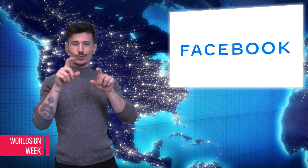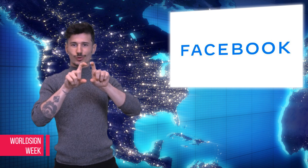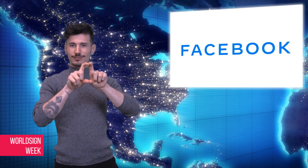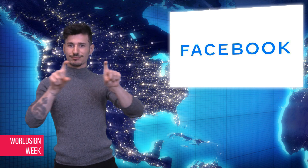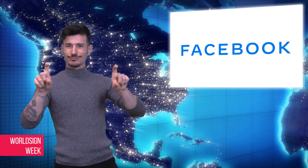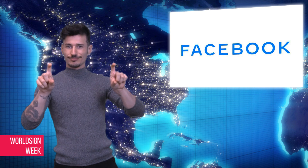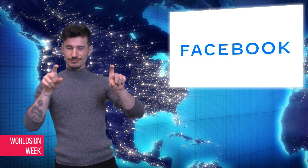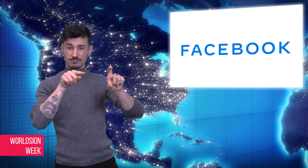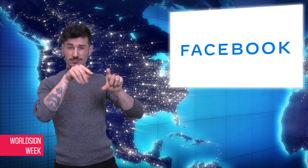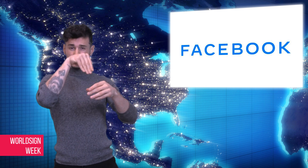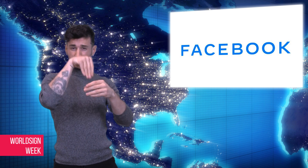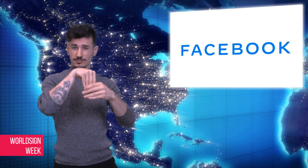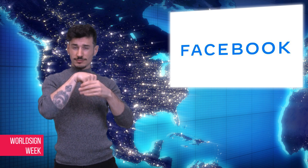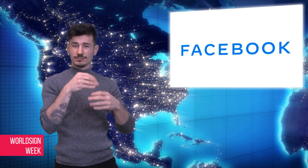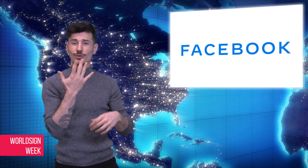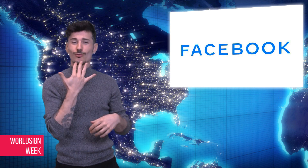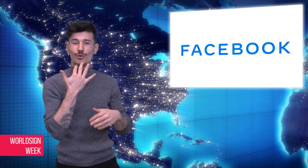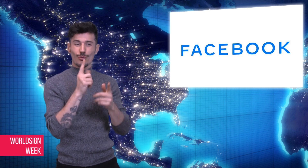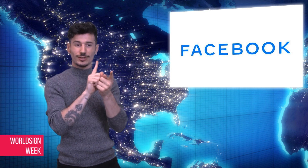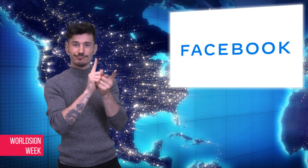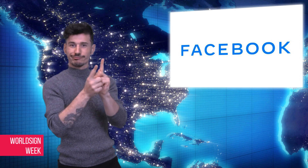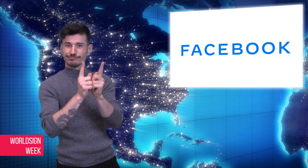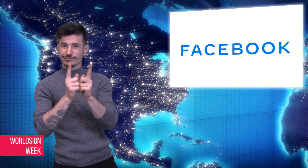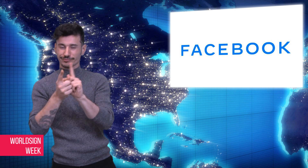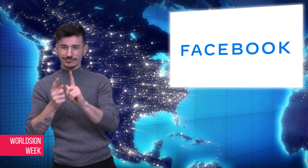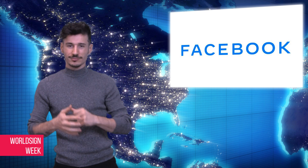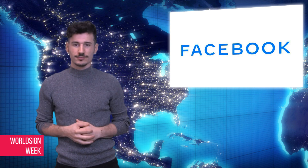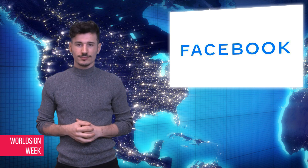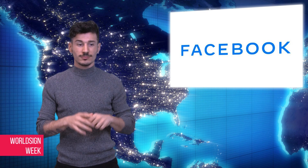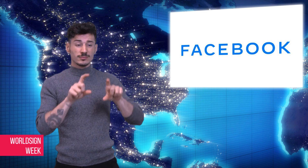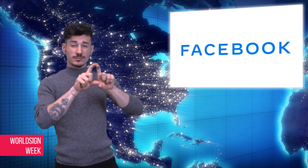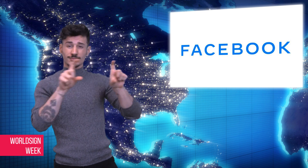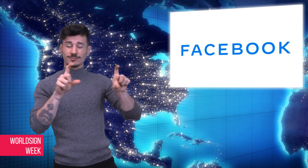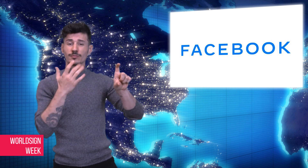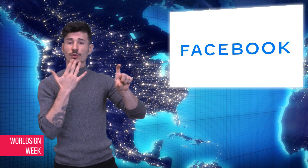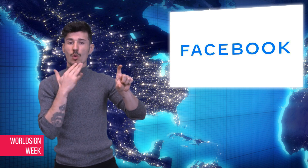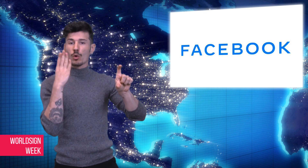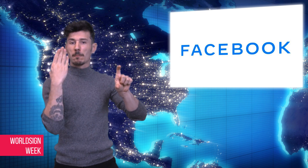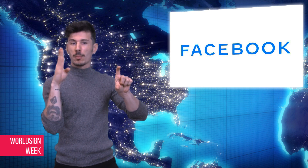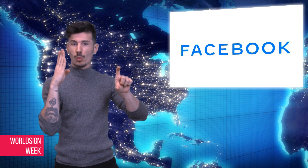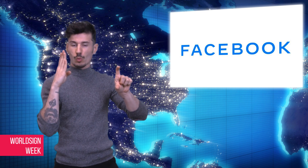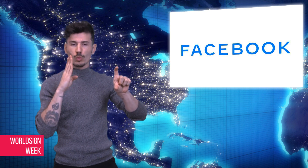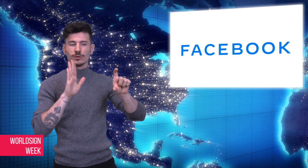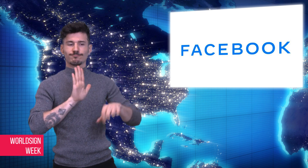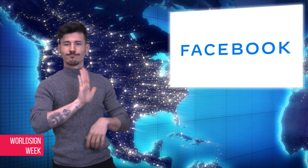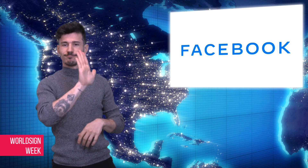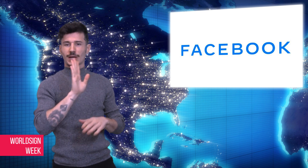[Alessio]: Facebook has unveiled its new logo which